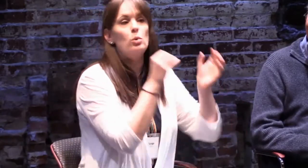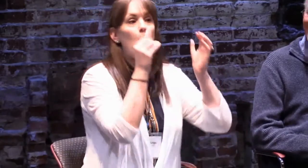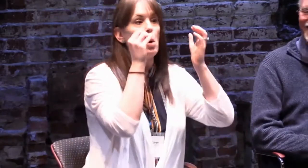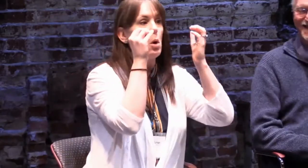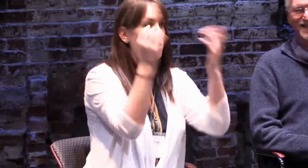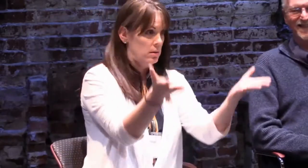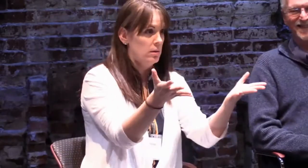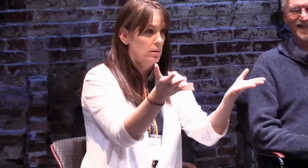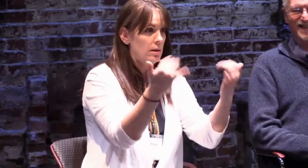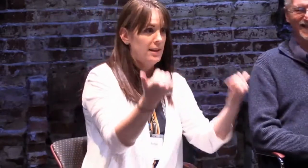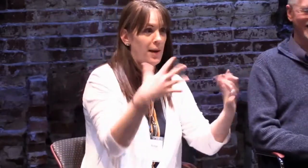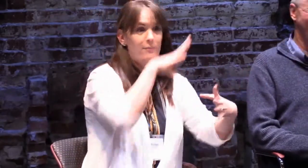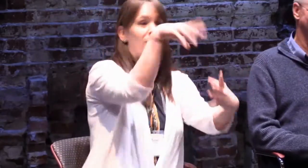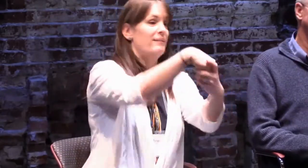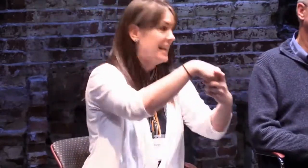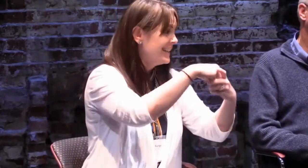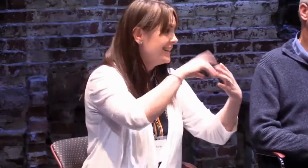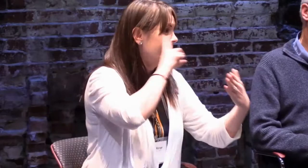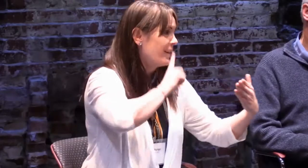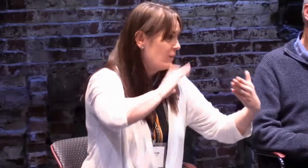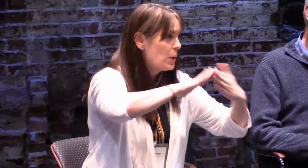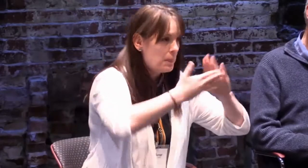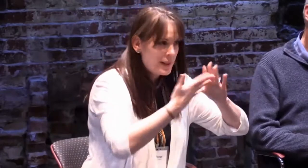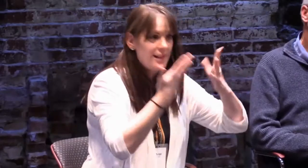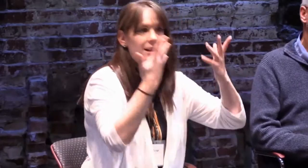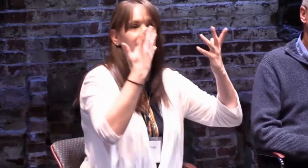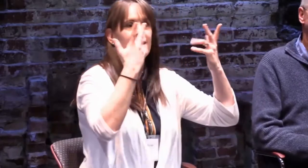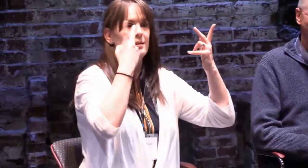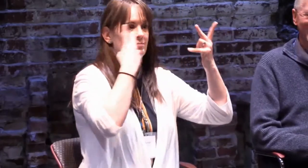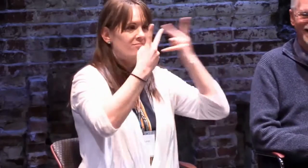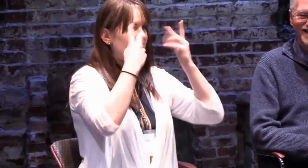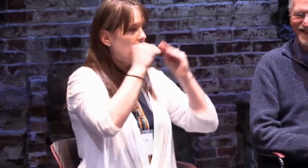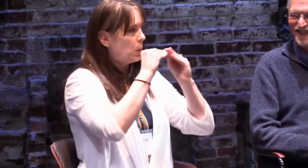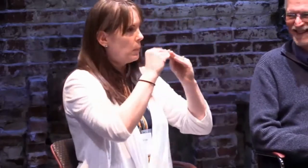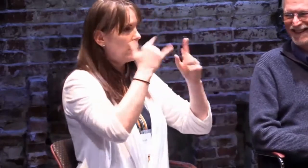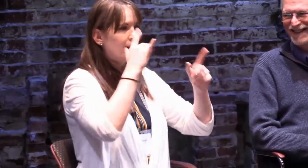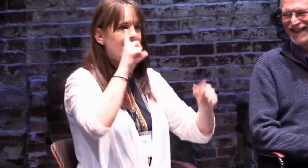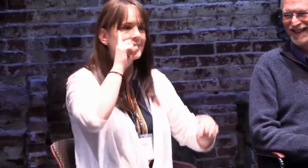concerned about taking that honor, because I was reoccupied with raising my daughter,